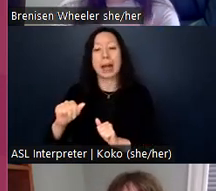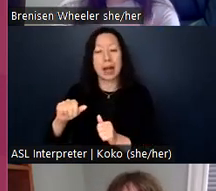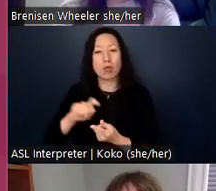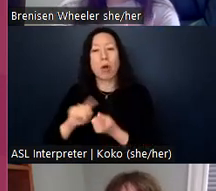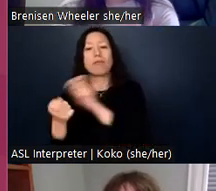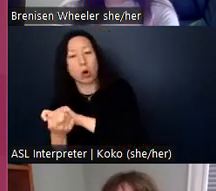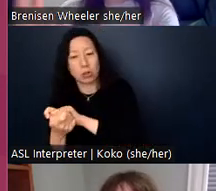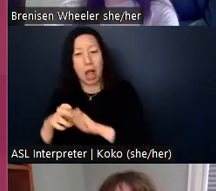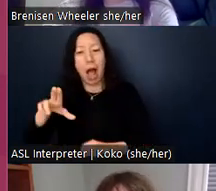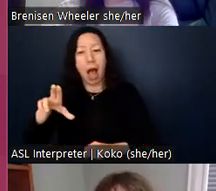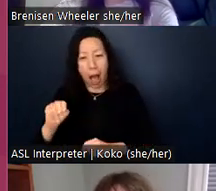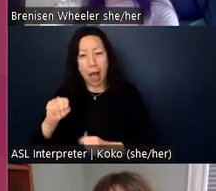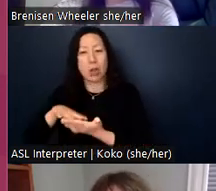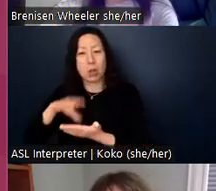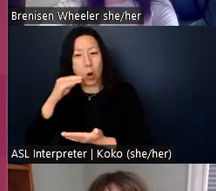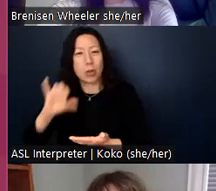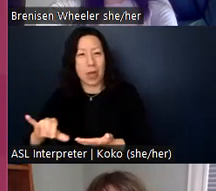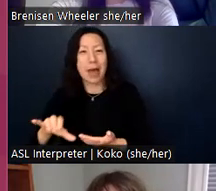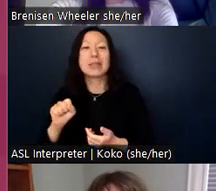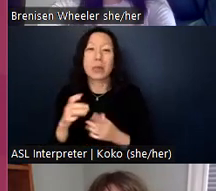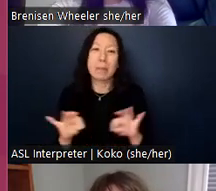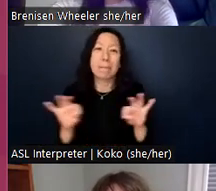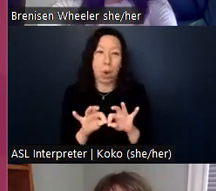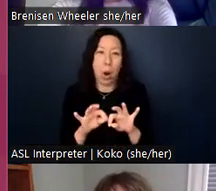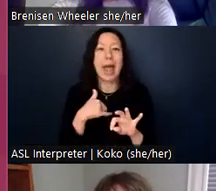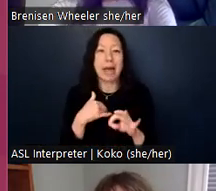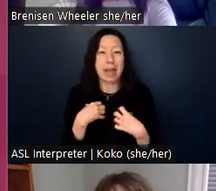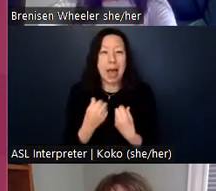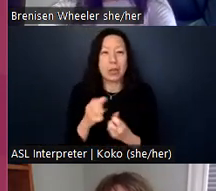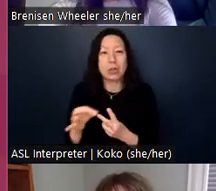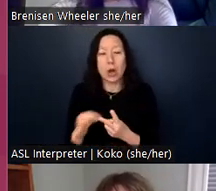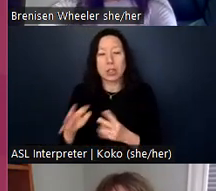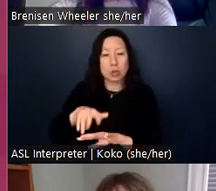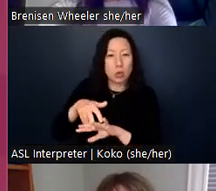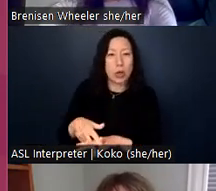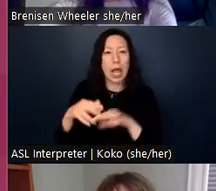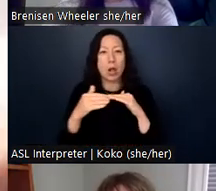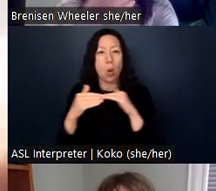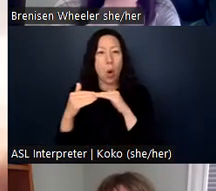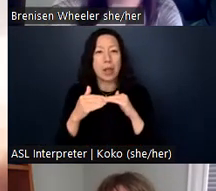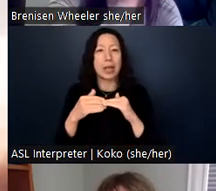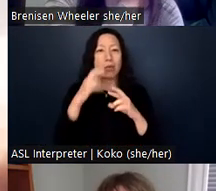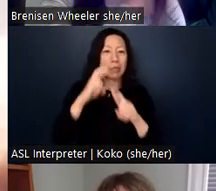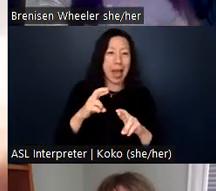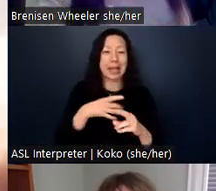and compassion. But it won't have been on at home, and I realize we are at time so you're